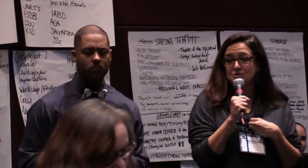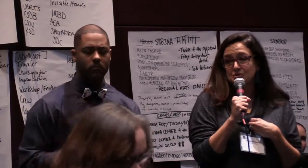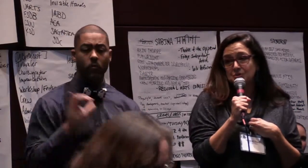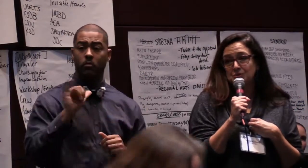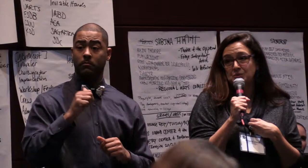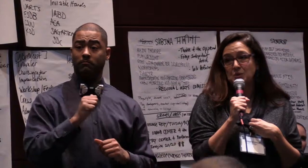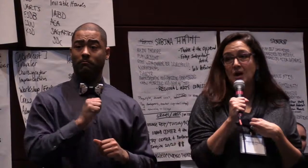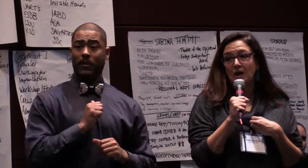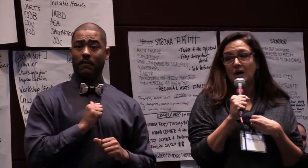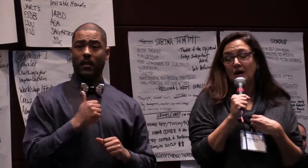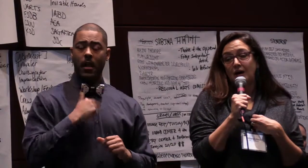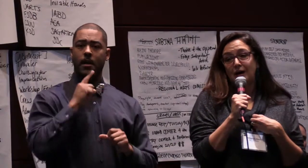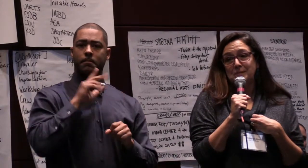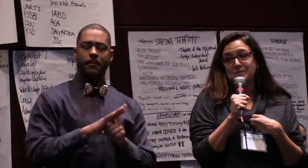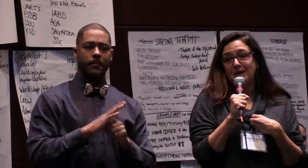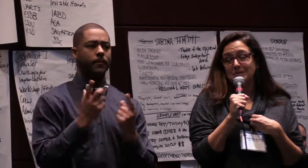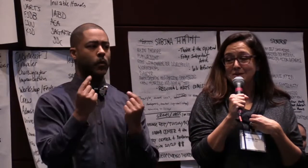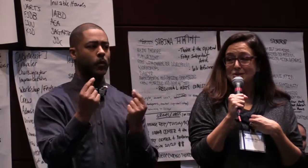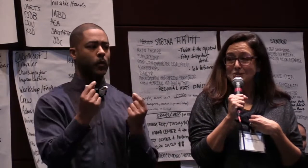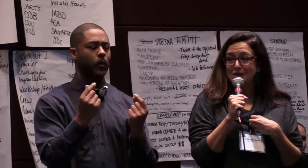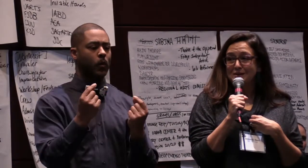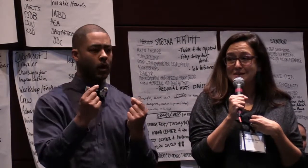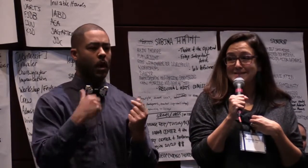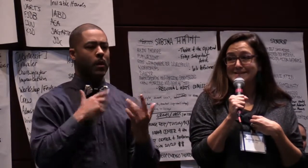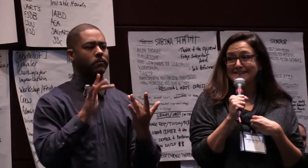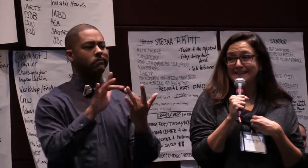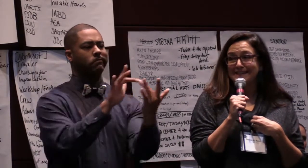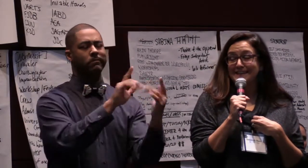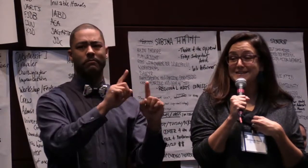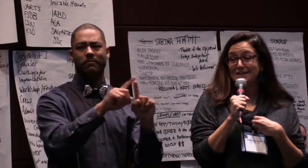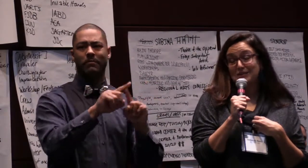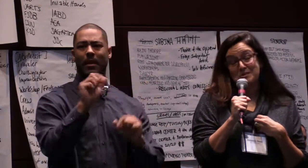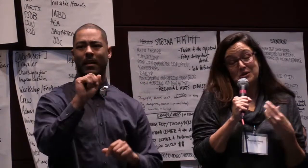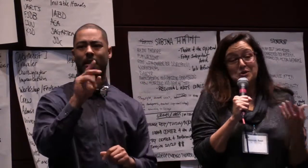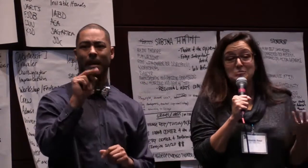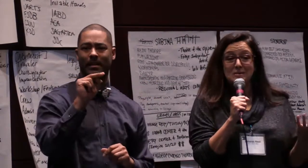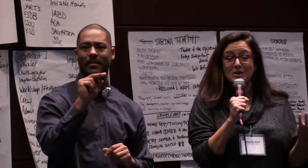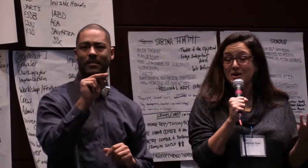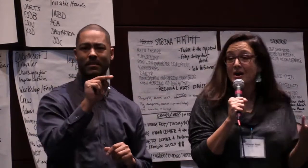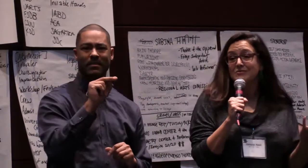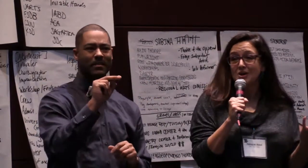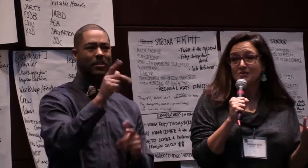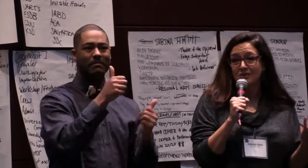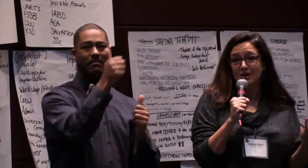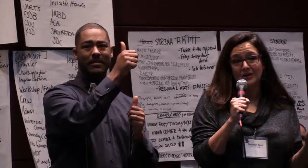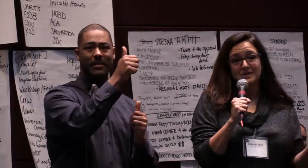to administrators in the deaf community who maybe are not involved in the arts